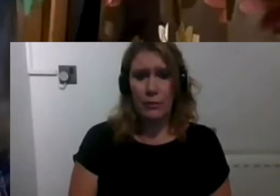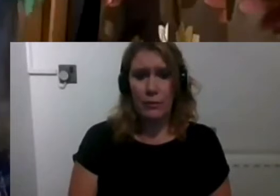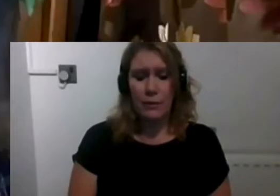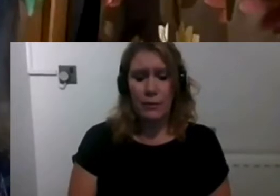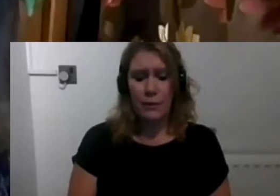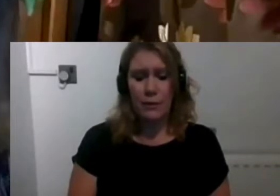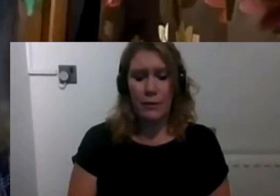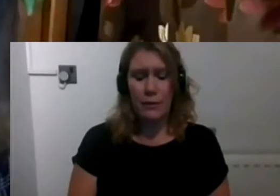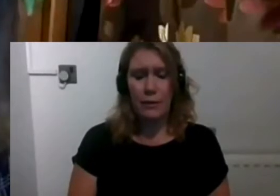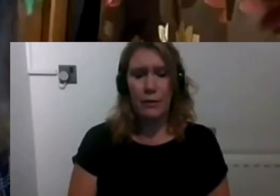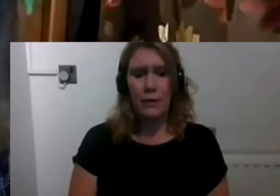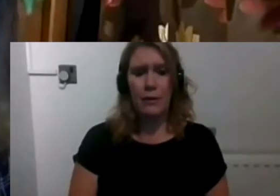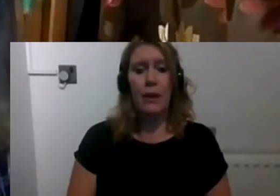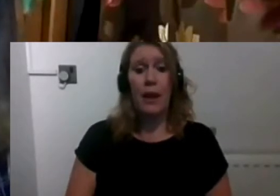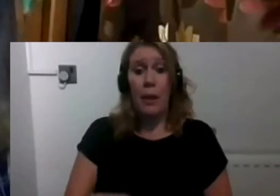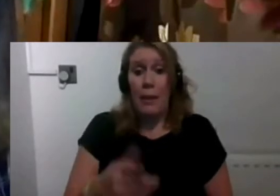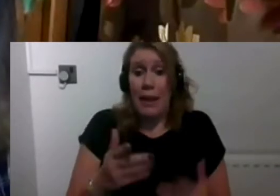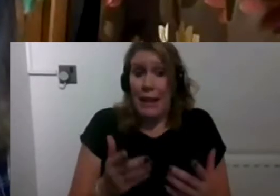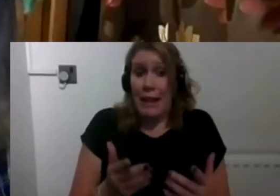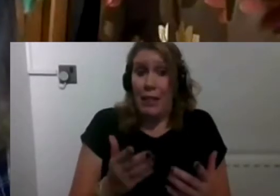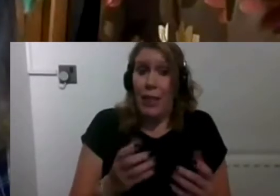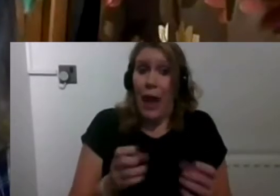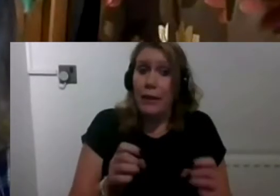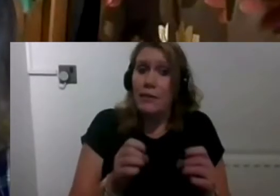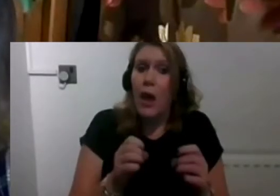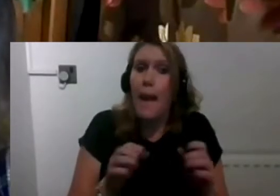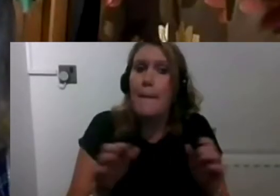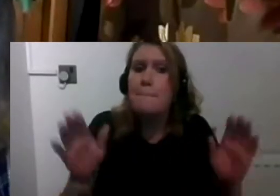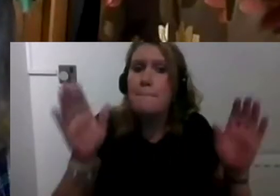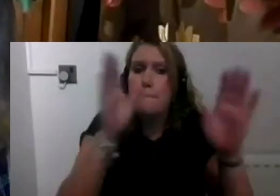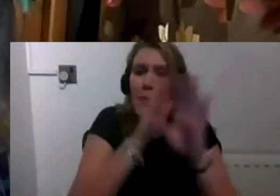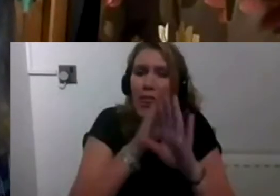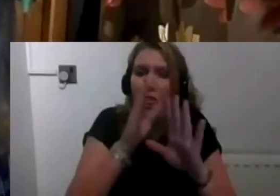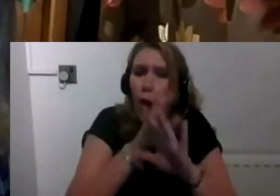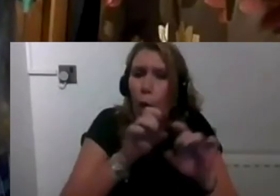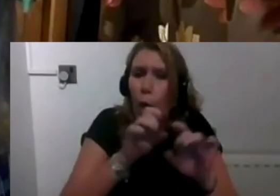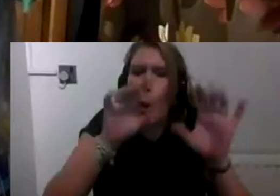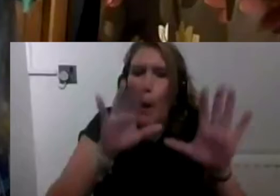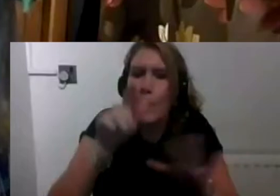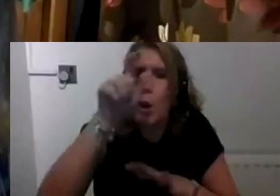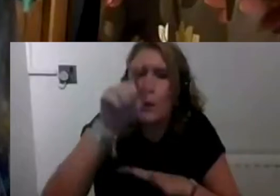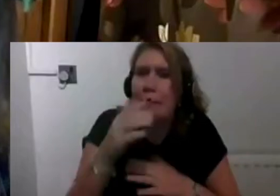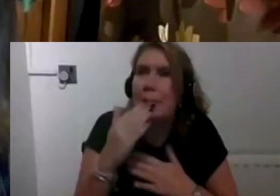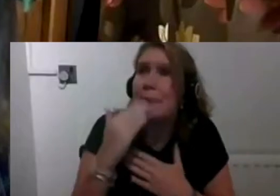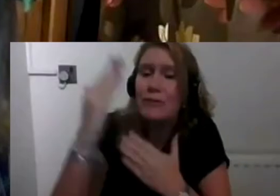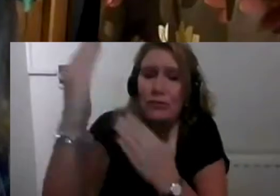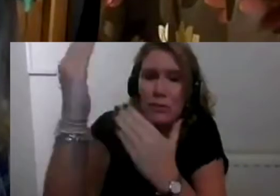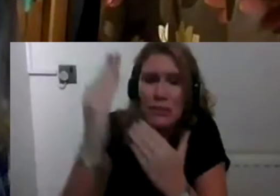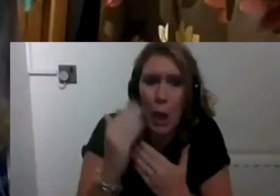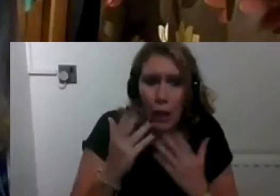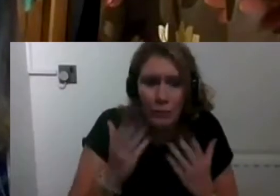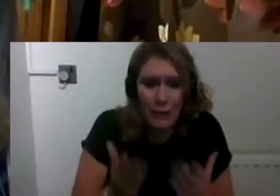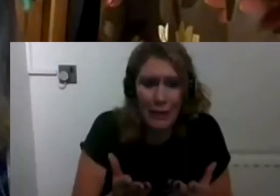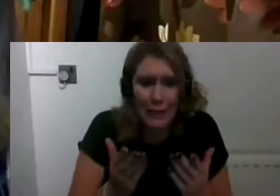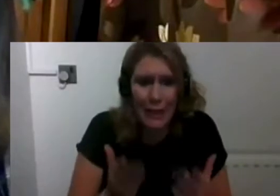Tha mihtigan wif, return to us now, Dreadful Valkyrie, protect sacred bough.